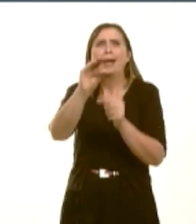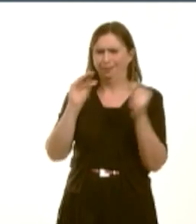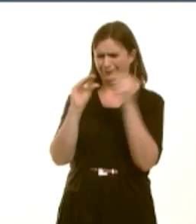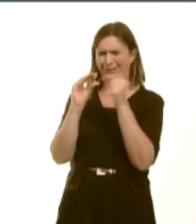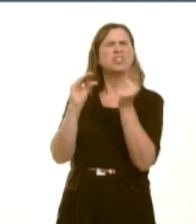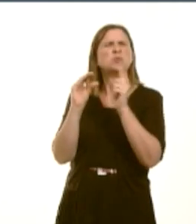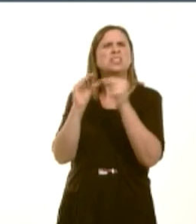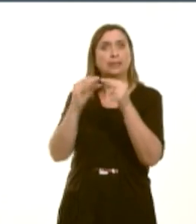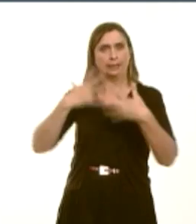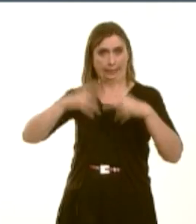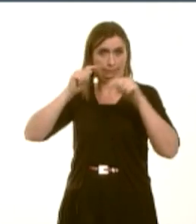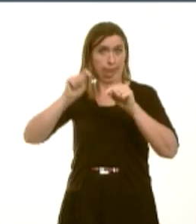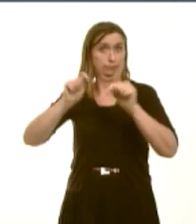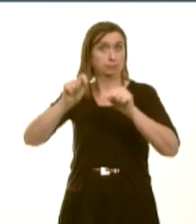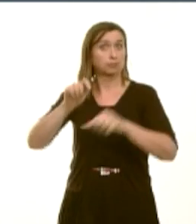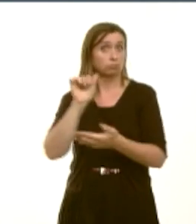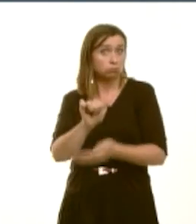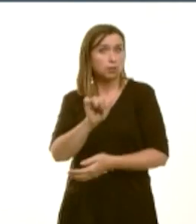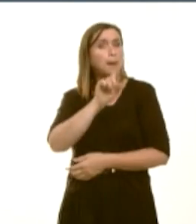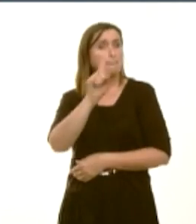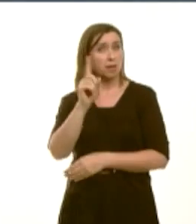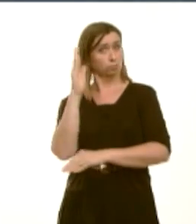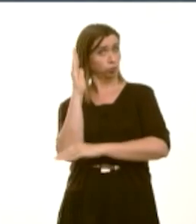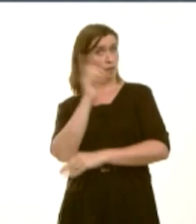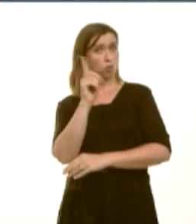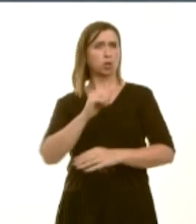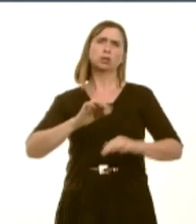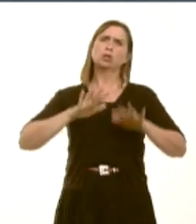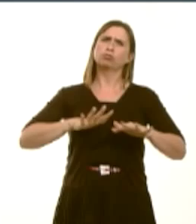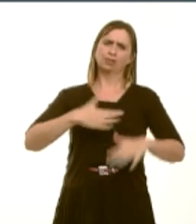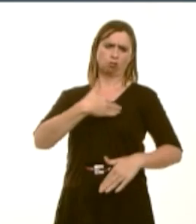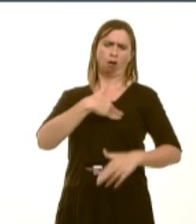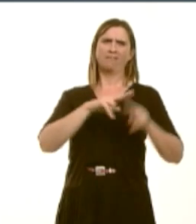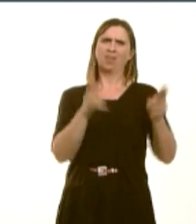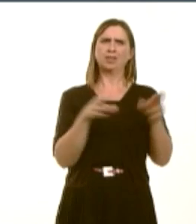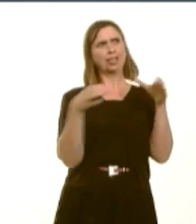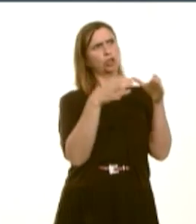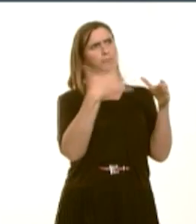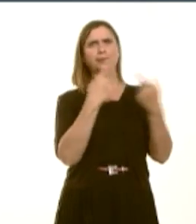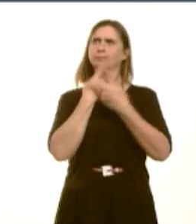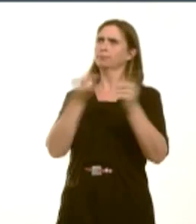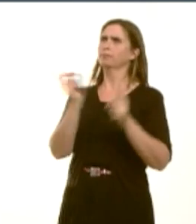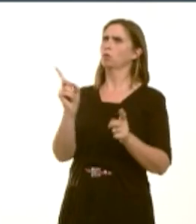theyíre getting. But, if youíre interested in evidence, let me quote the British Heart Foundation to you: Kirsty Williams: ëThe law to prohibit smoking